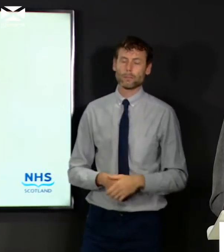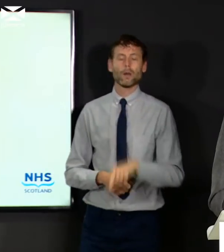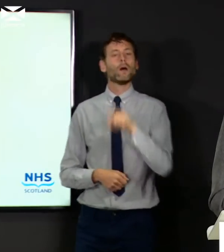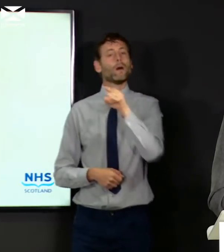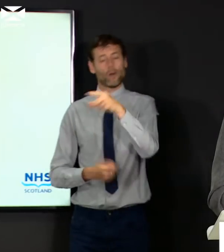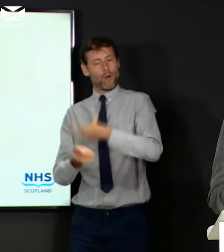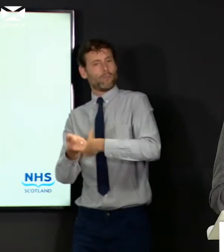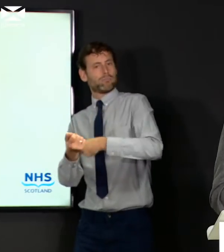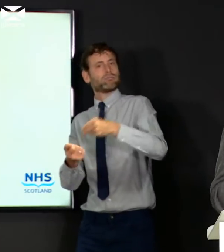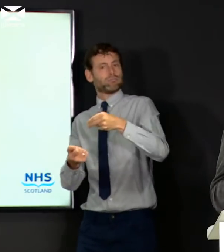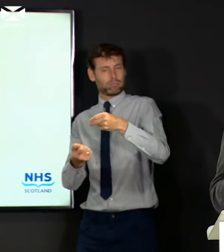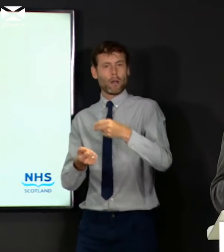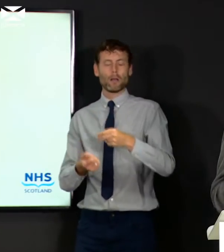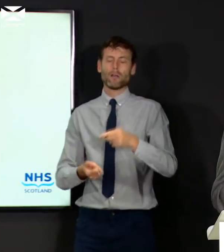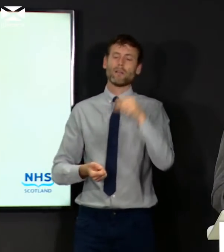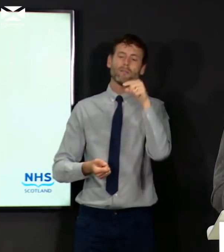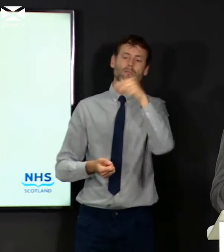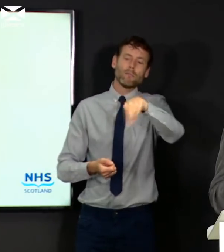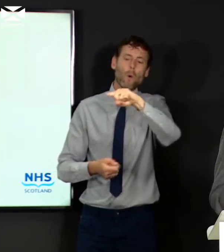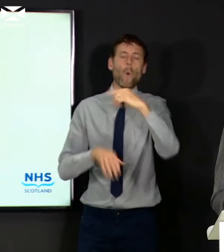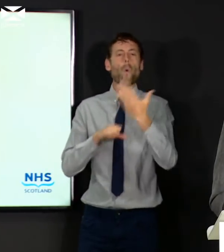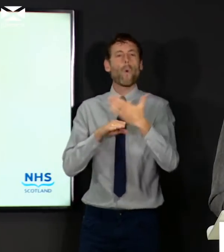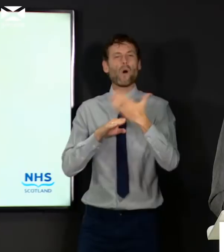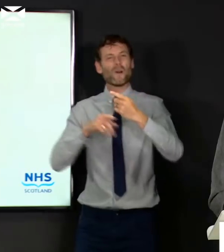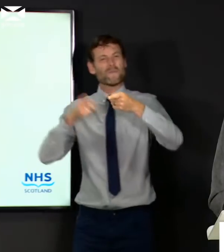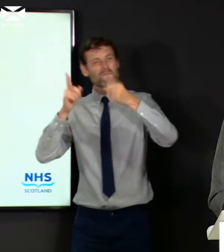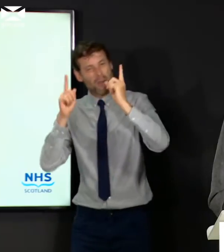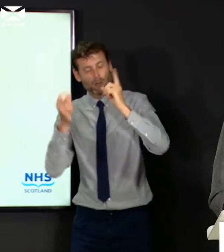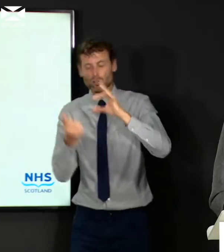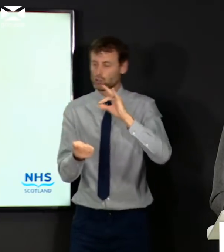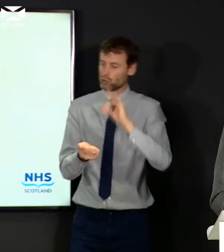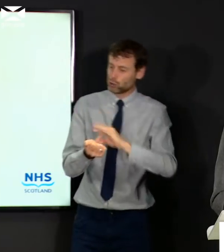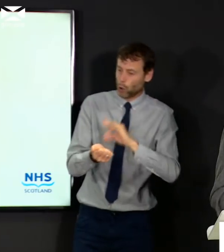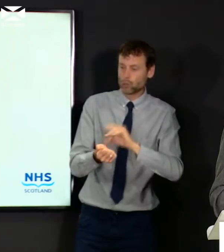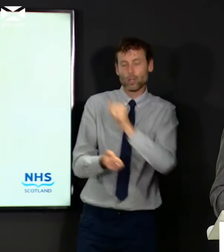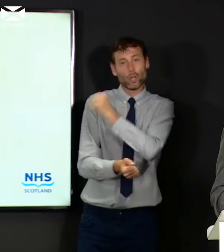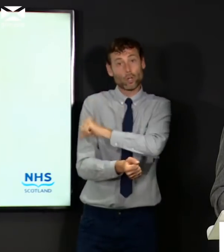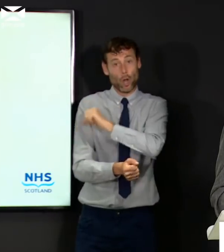managers, nurses, doctors and many, many others have worked extremely hard during